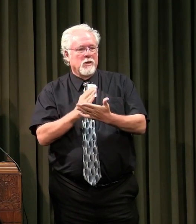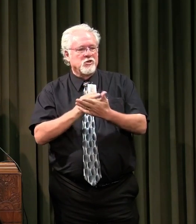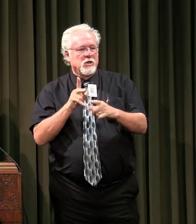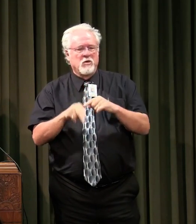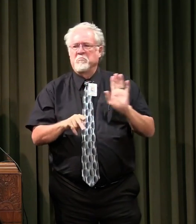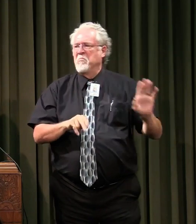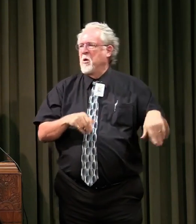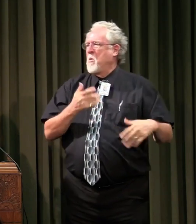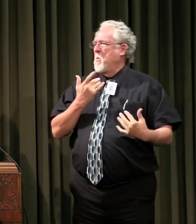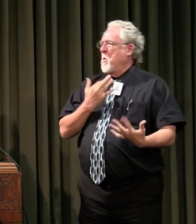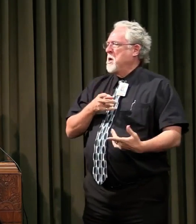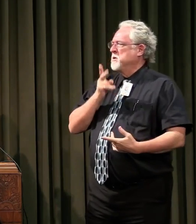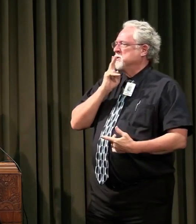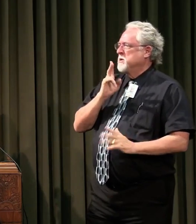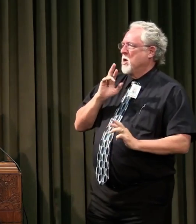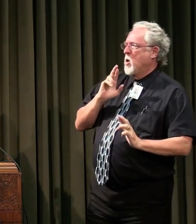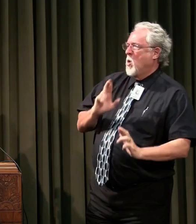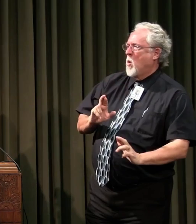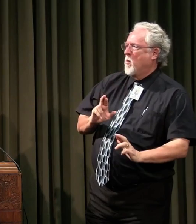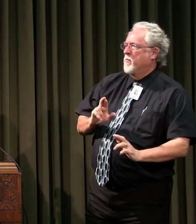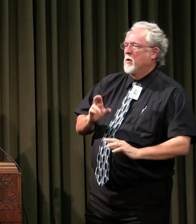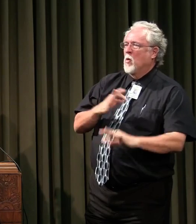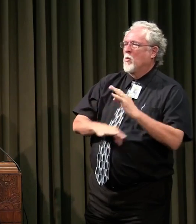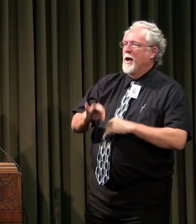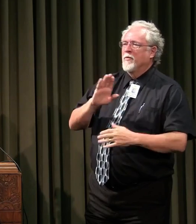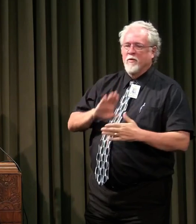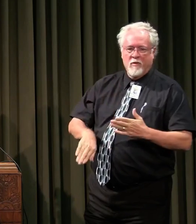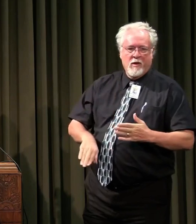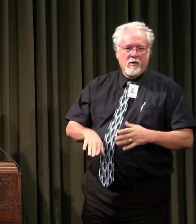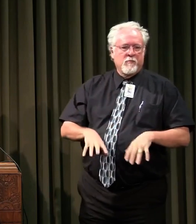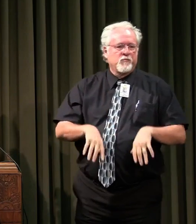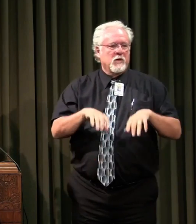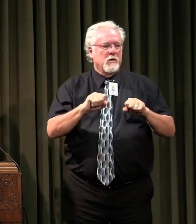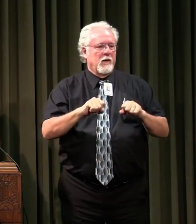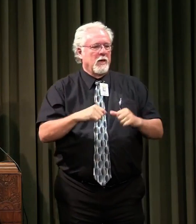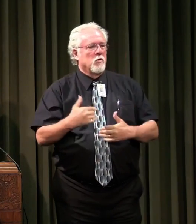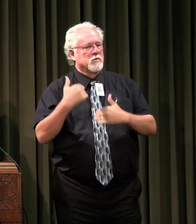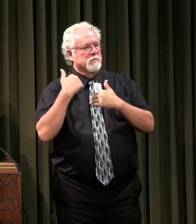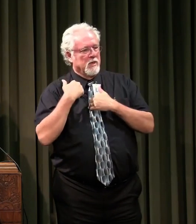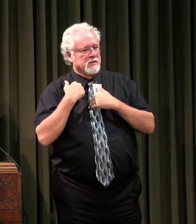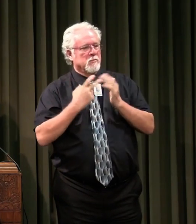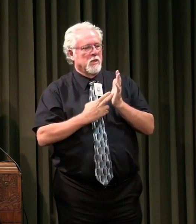and see and hope rather than take a responsible honest look at the situation